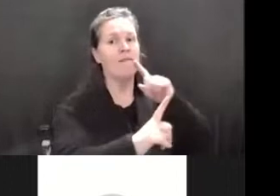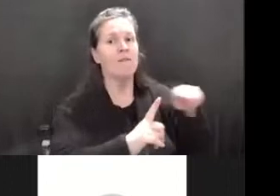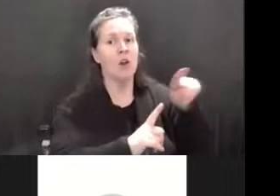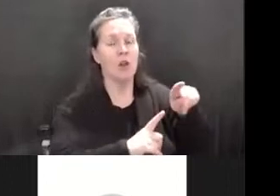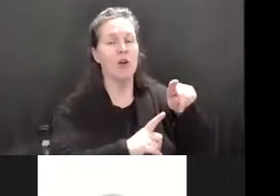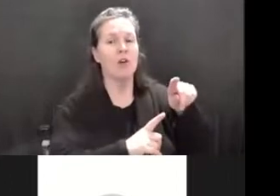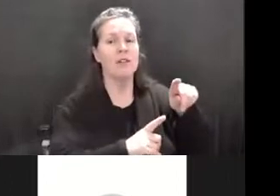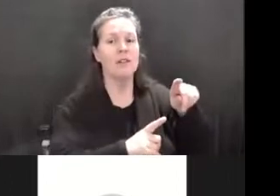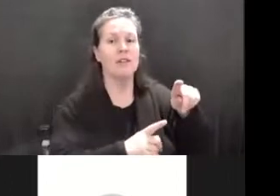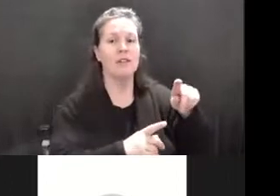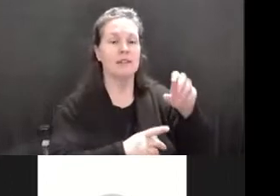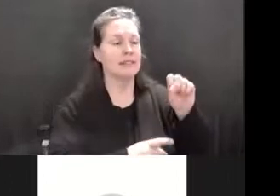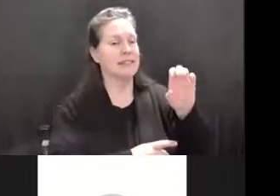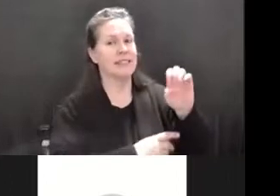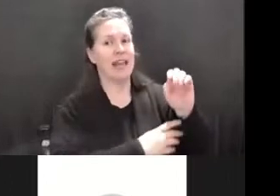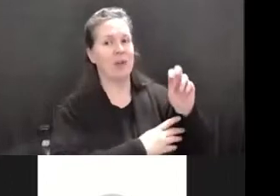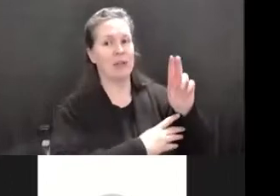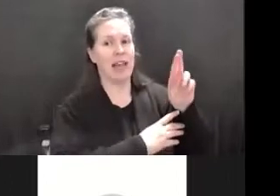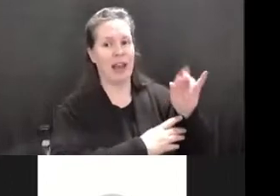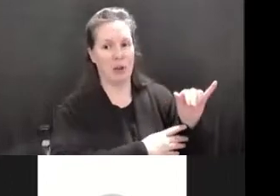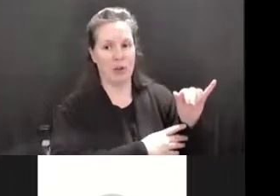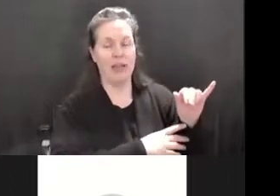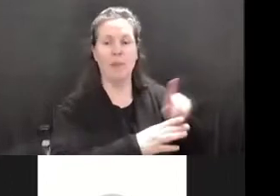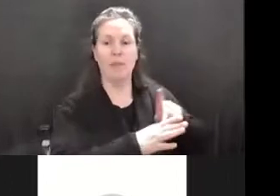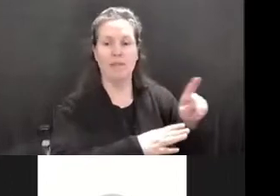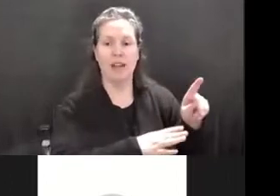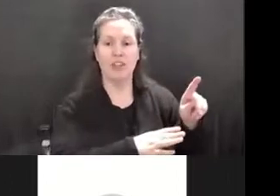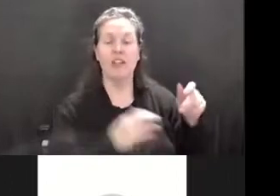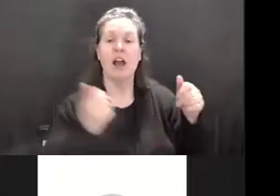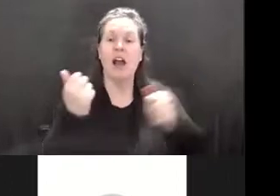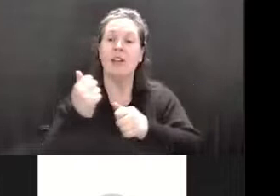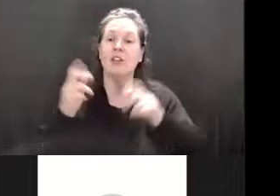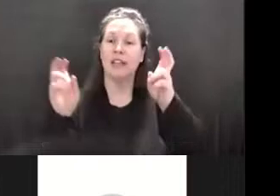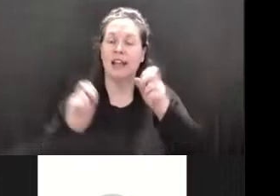and so those are professions under title 18 that have a continuing education requirement,